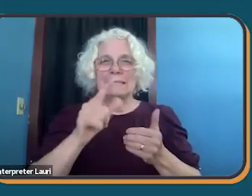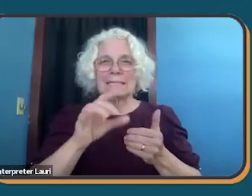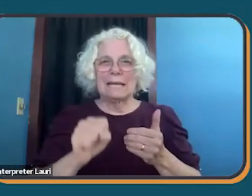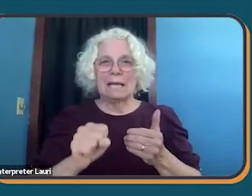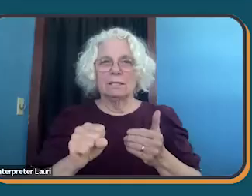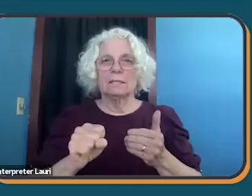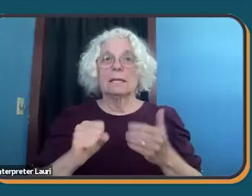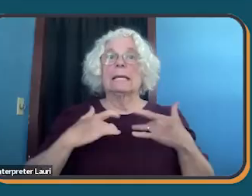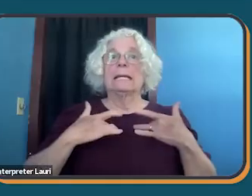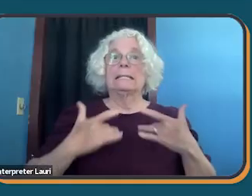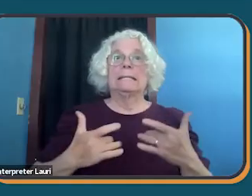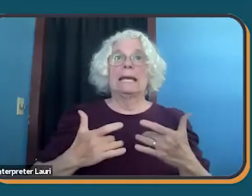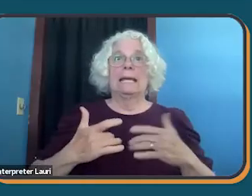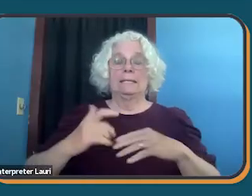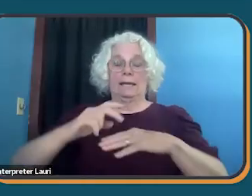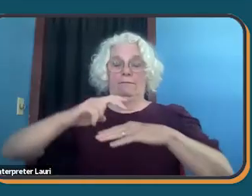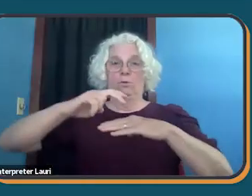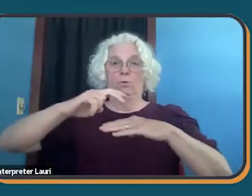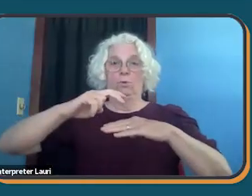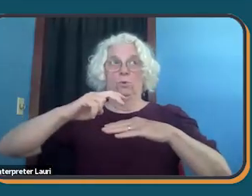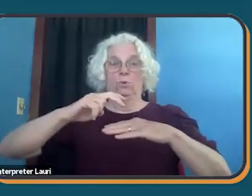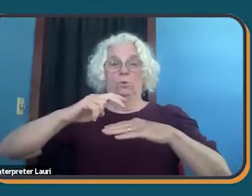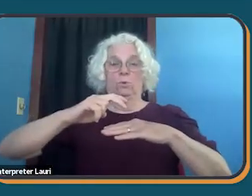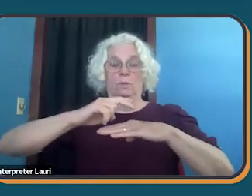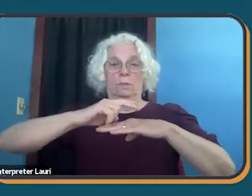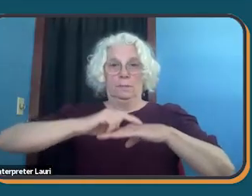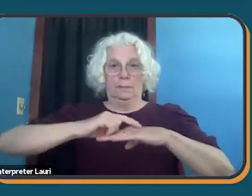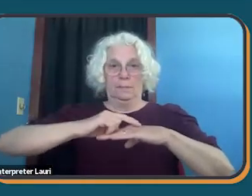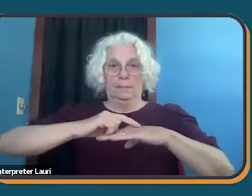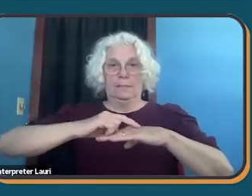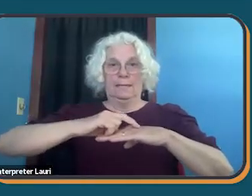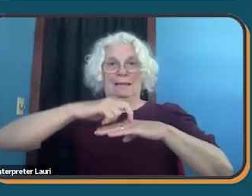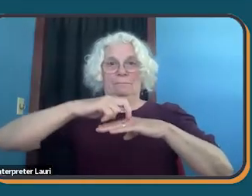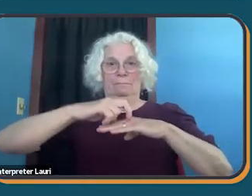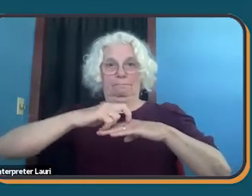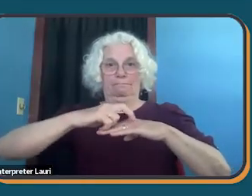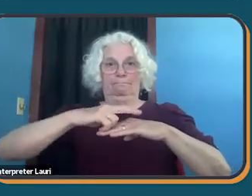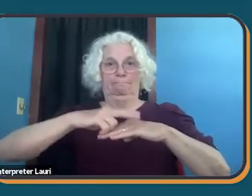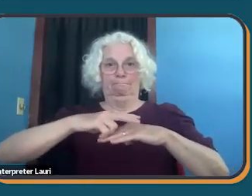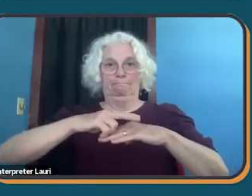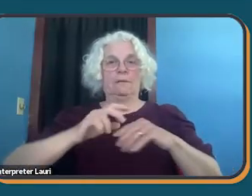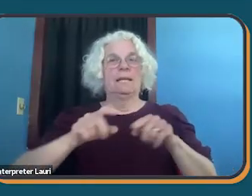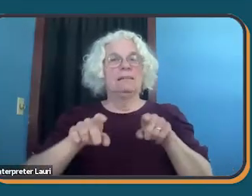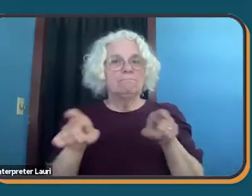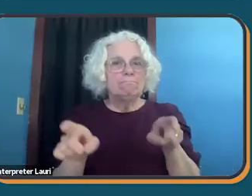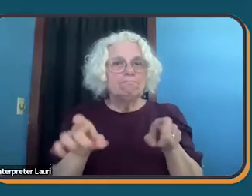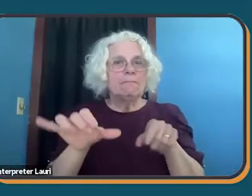lying on your back with your feet in stirrups. So, Latisha, have you had cervical cancer screening?